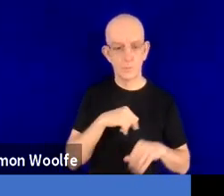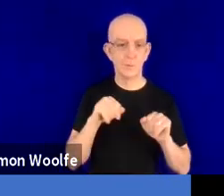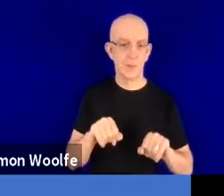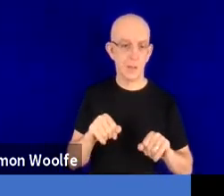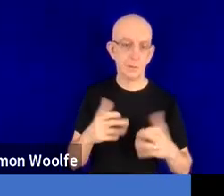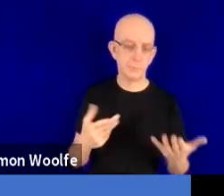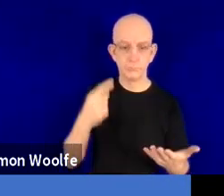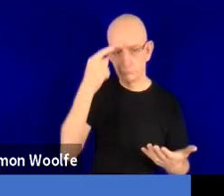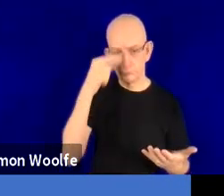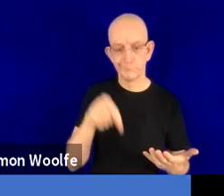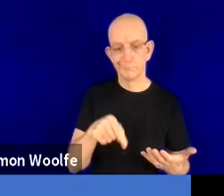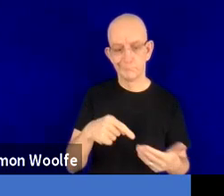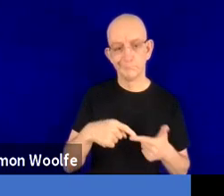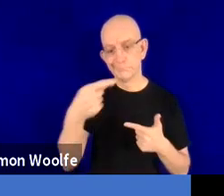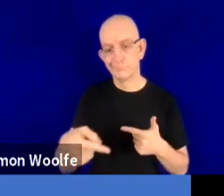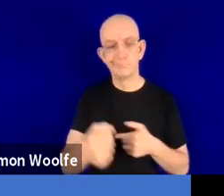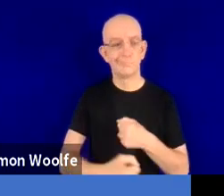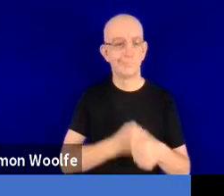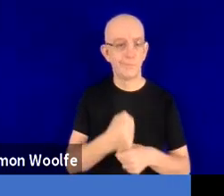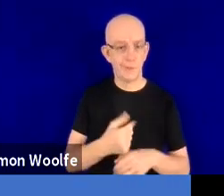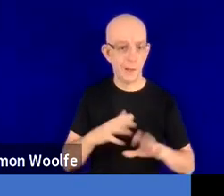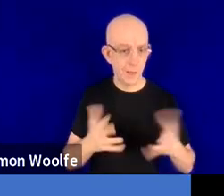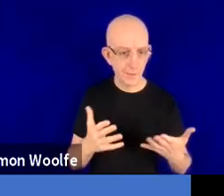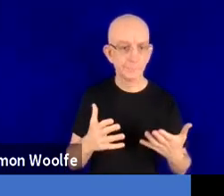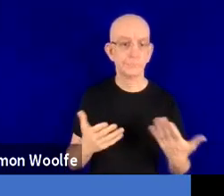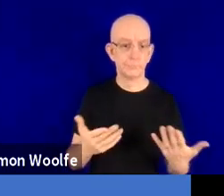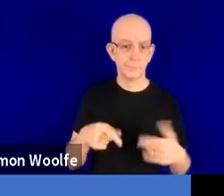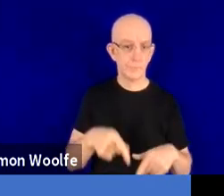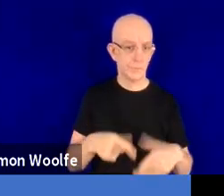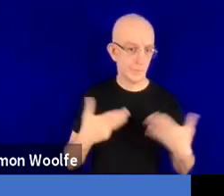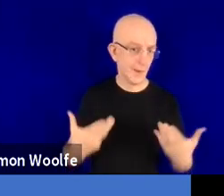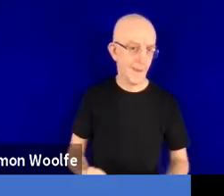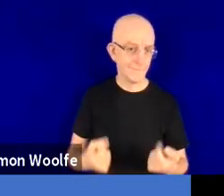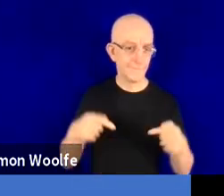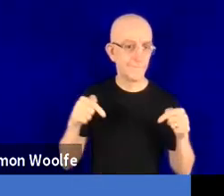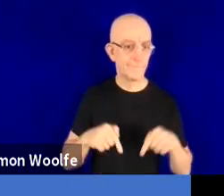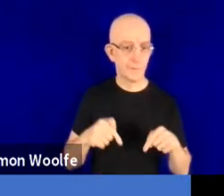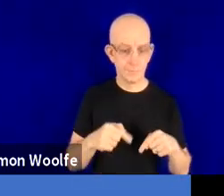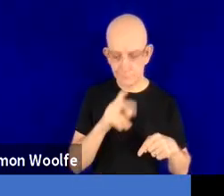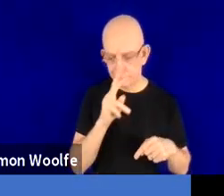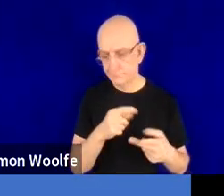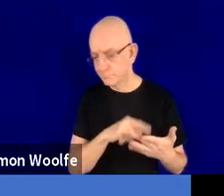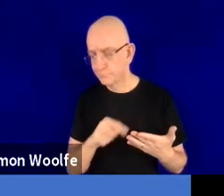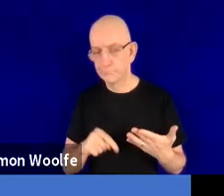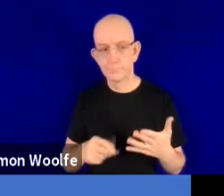What I would like to tackle more specifically today is the issue of disability inclusive social protection information system